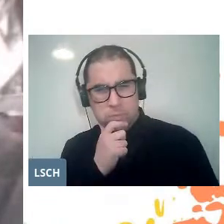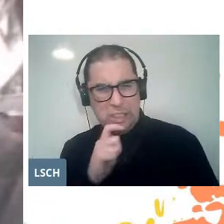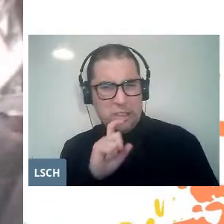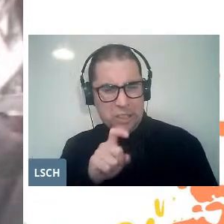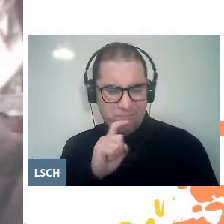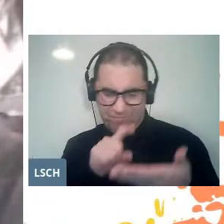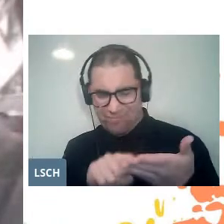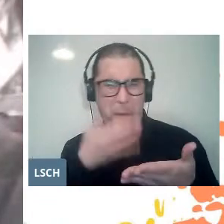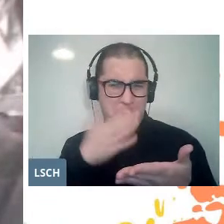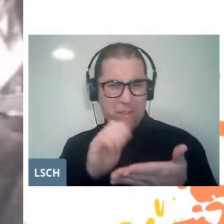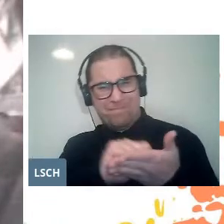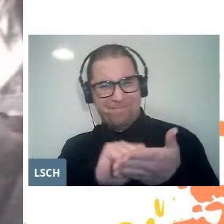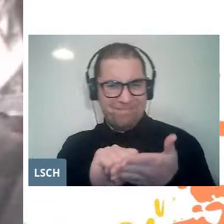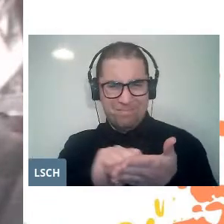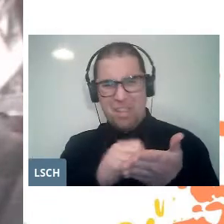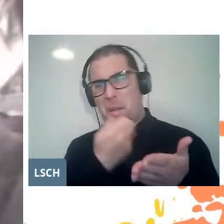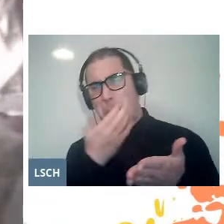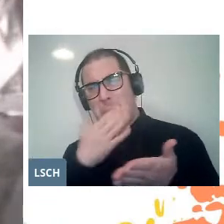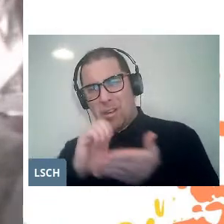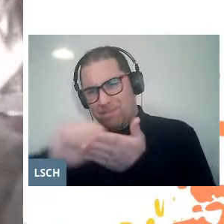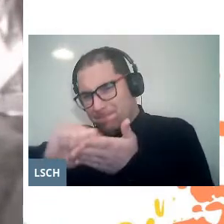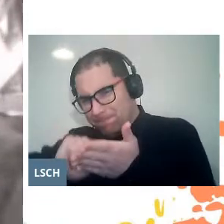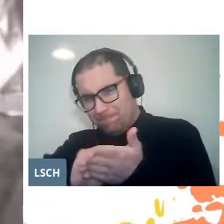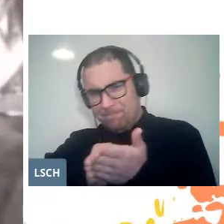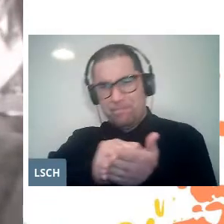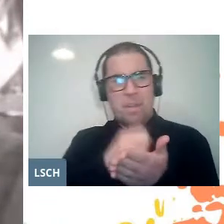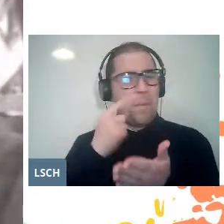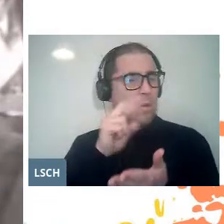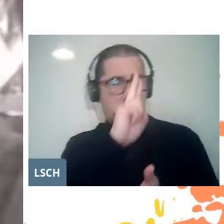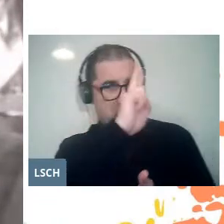and his respect for the work of the great classics,